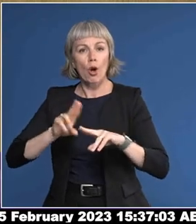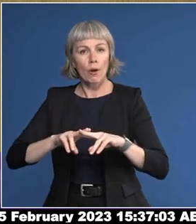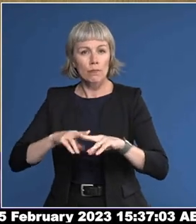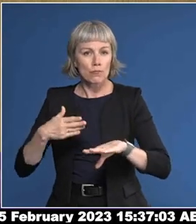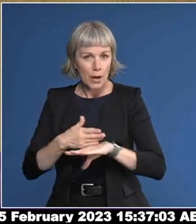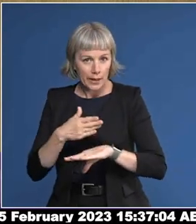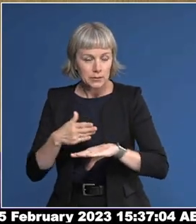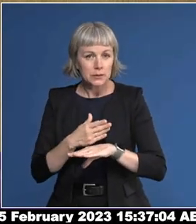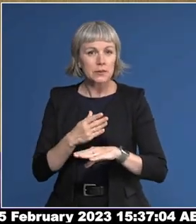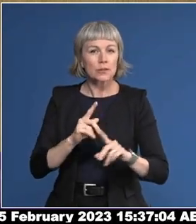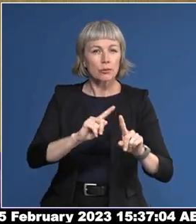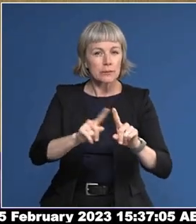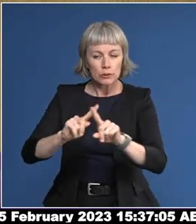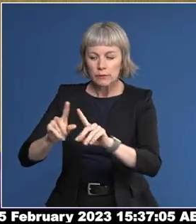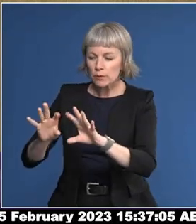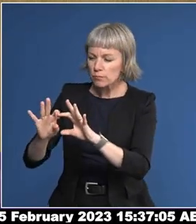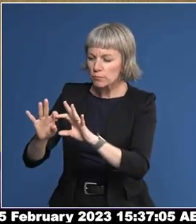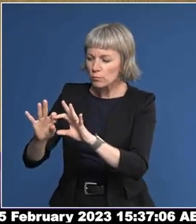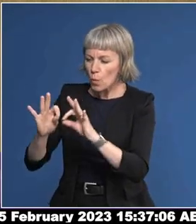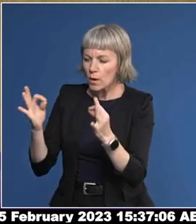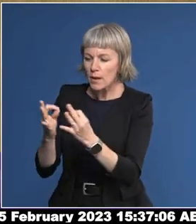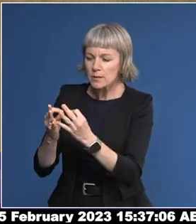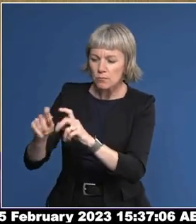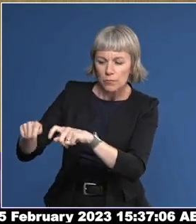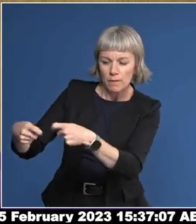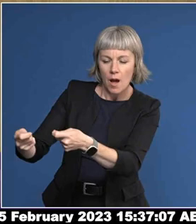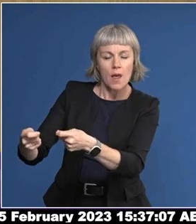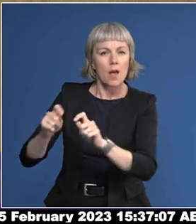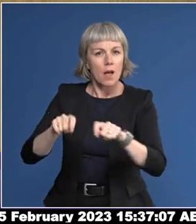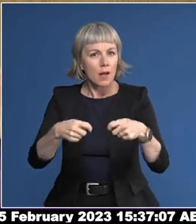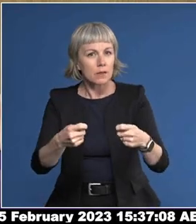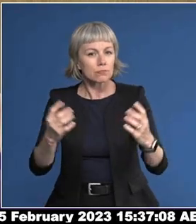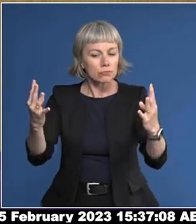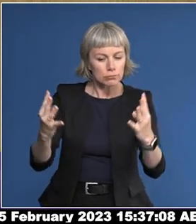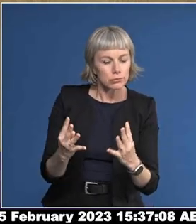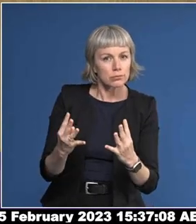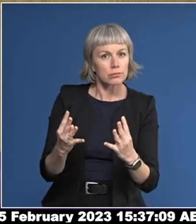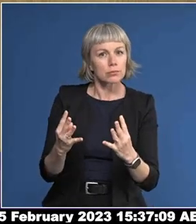different specialities, whether it's rural/remote or working with younger people,